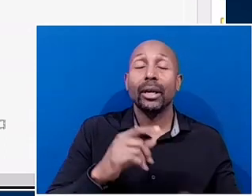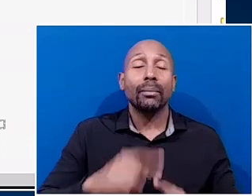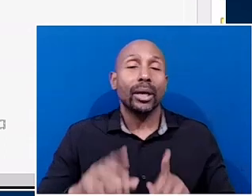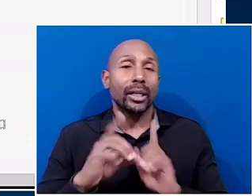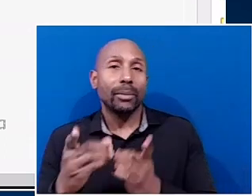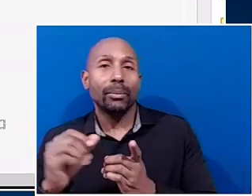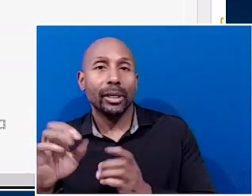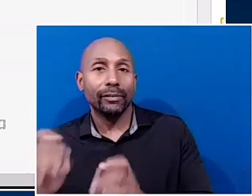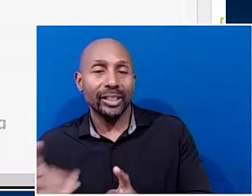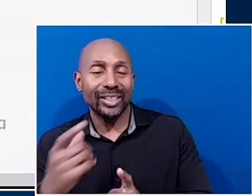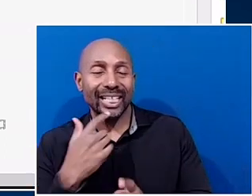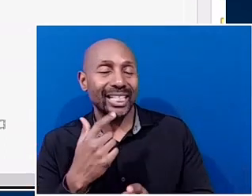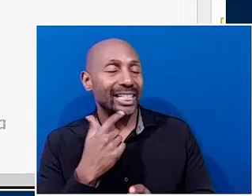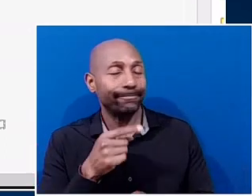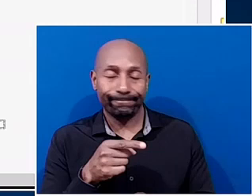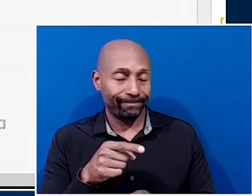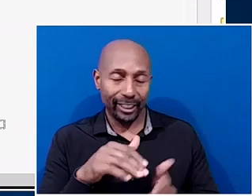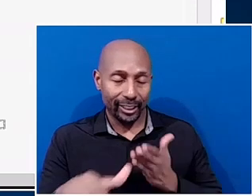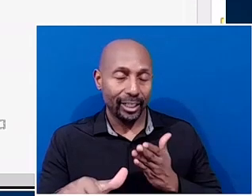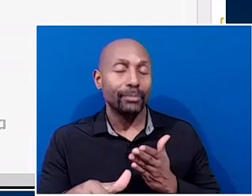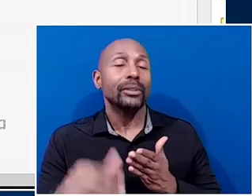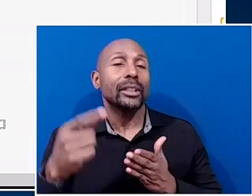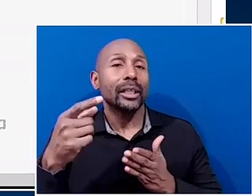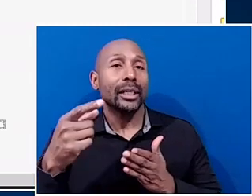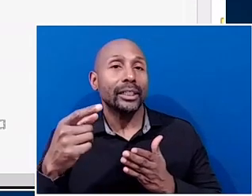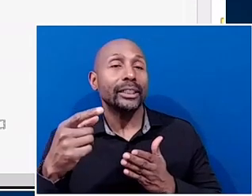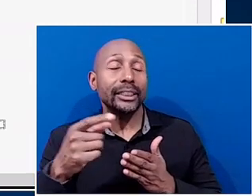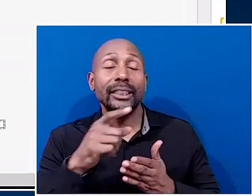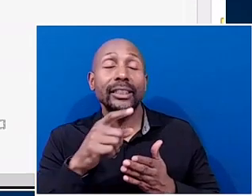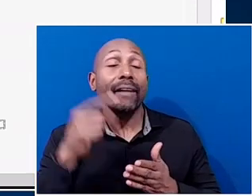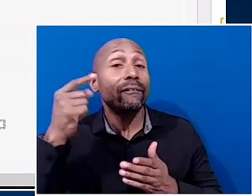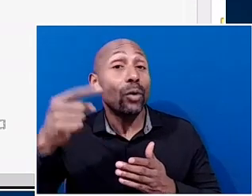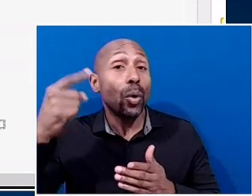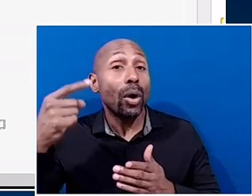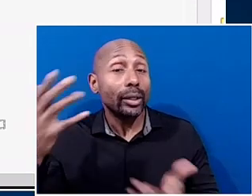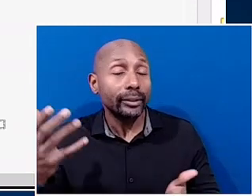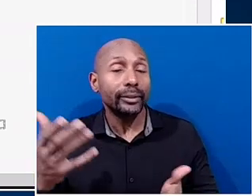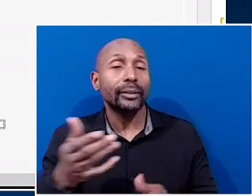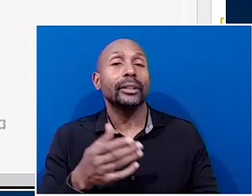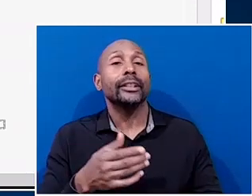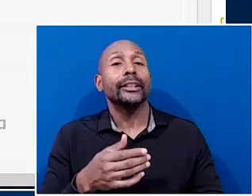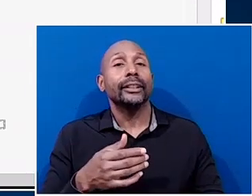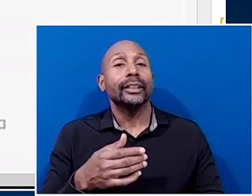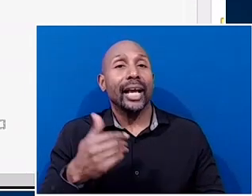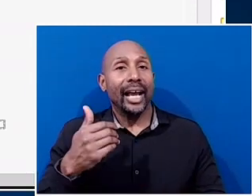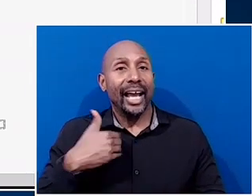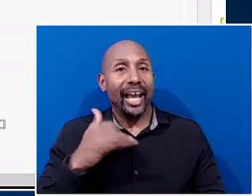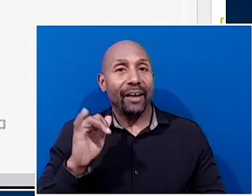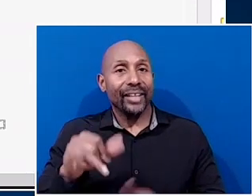to treat the student as if they truly never attended and never had any costs for